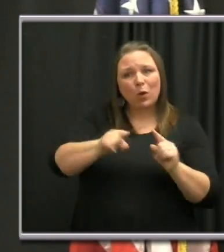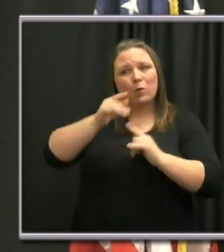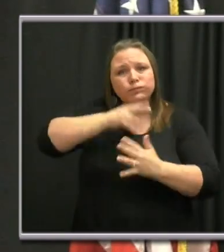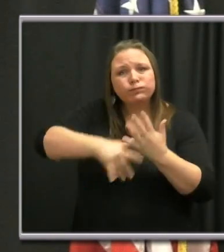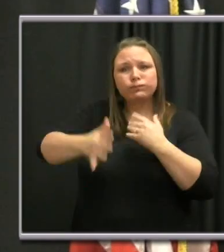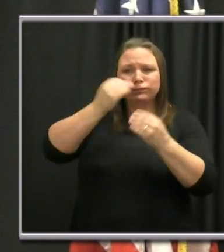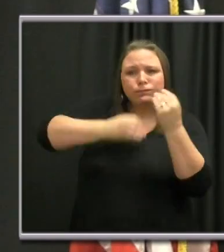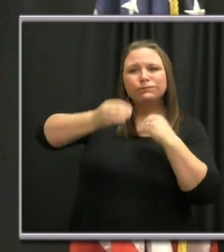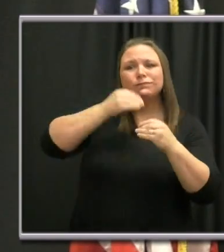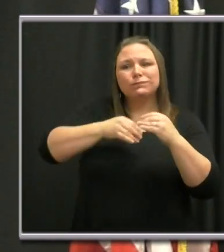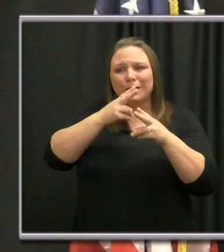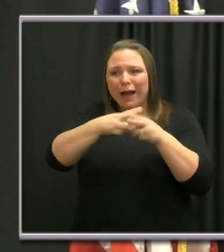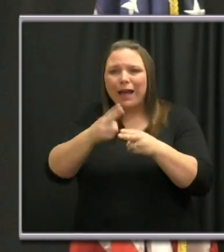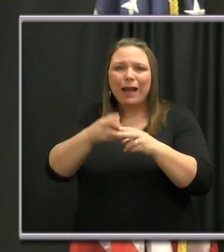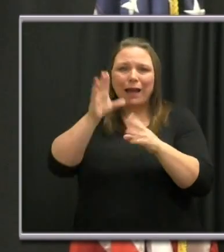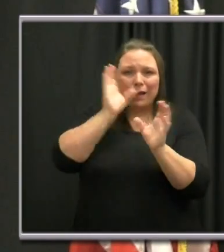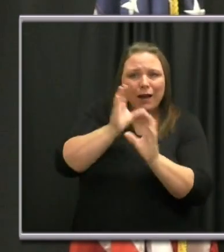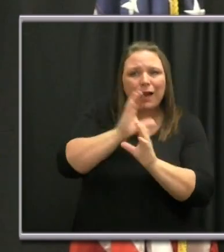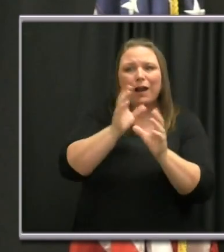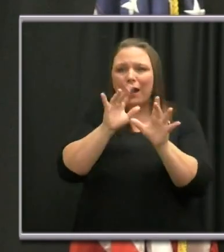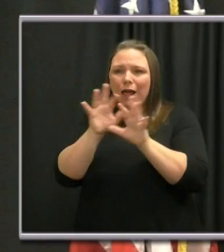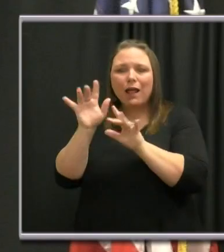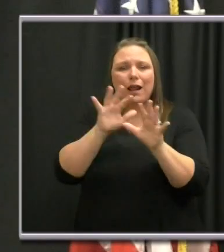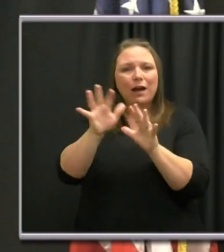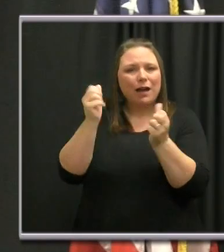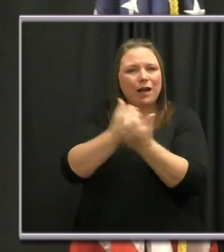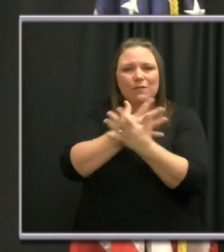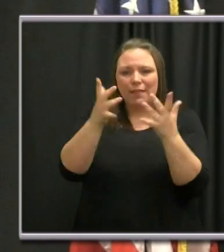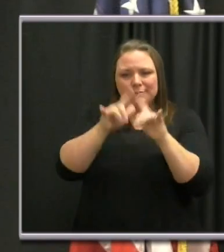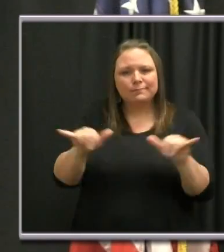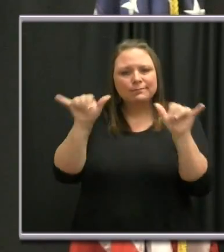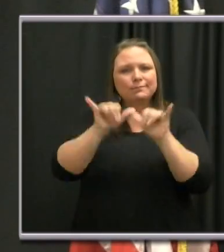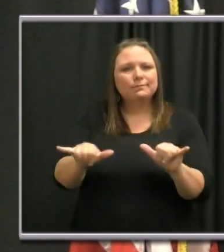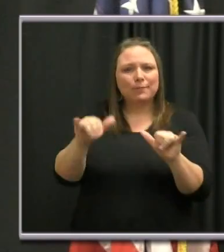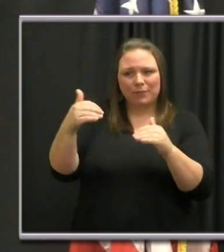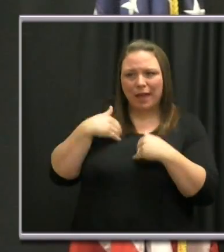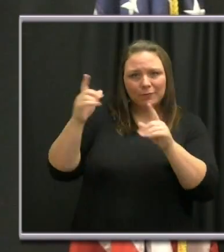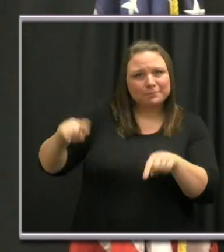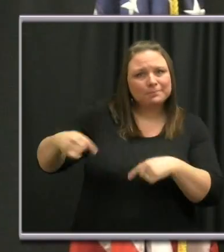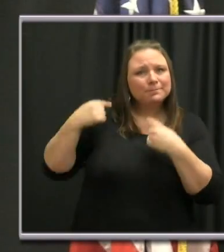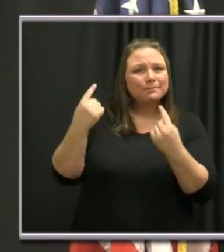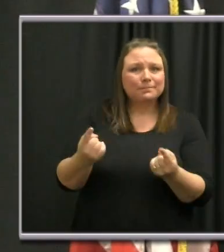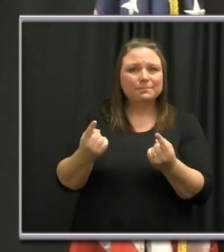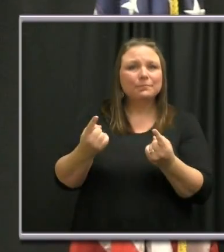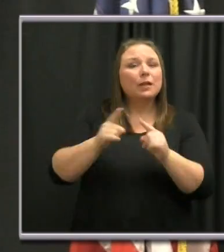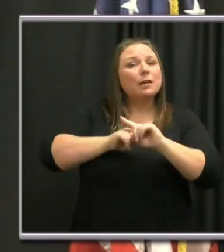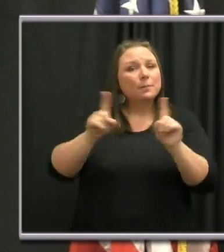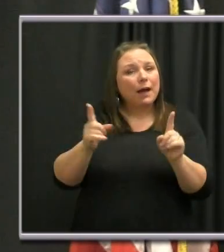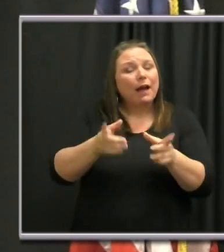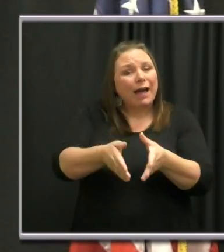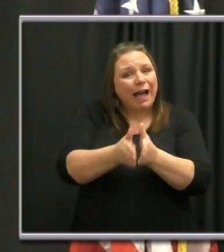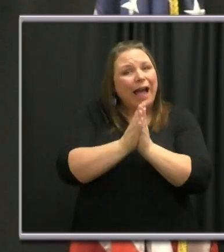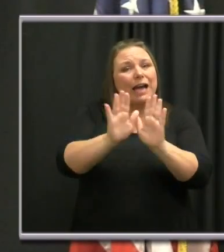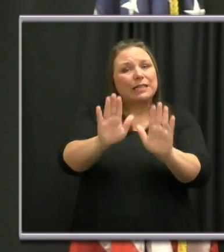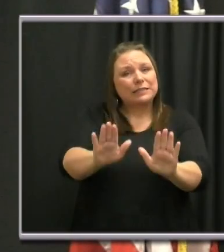BE TEMPTED TO GO OUT AND VISIT WITH FRIENDS AND HAVE THE TRADITIONS OF EASTER EGG HUNTS AND OTHER. GREAT FAMILY OR